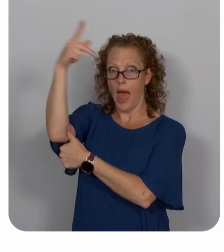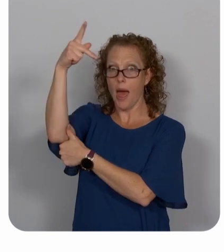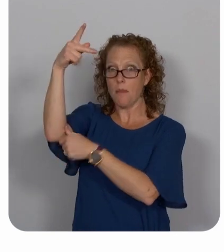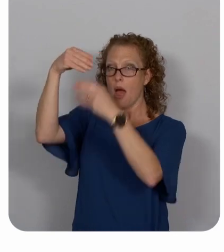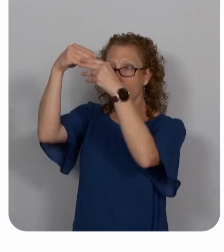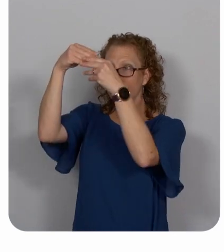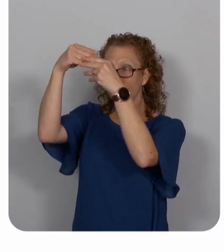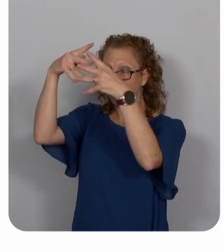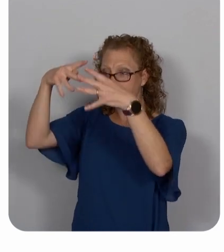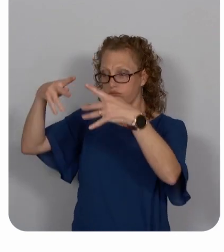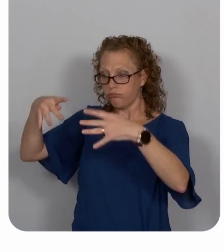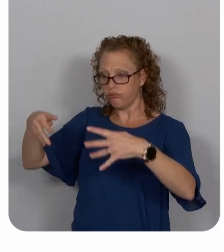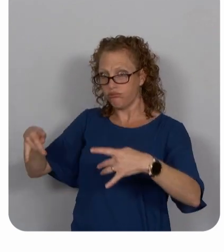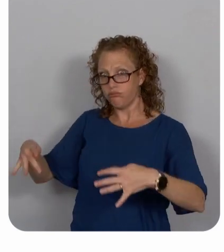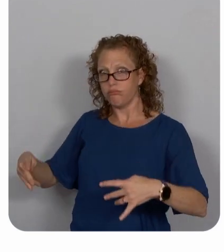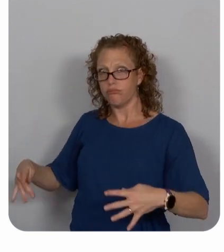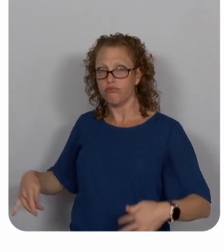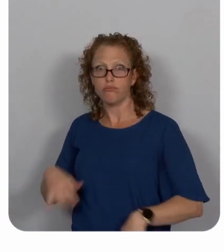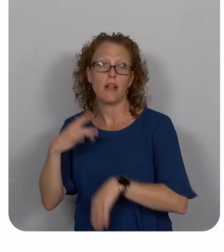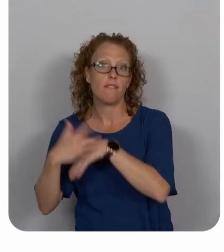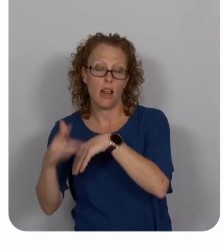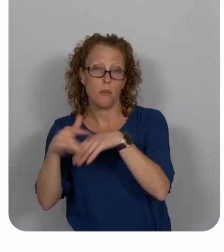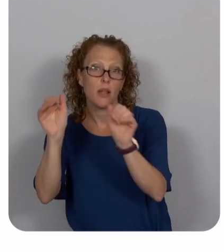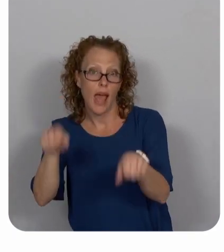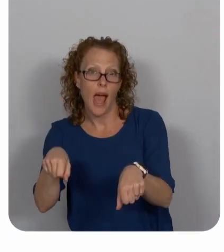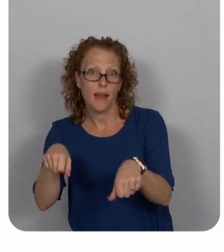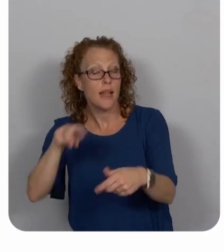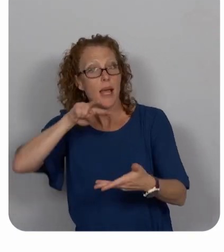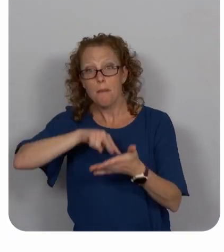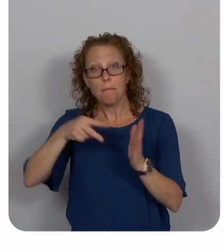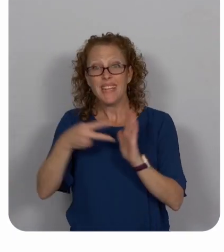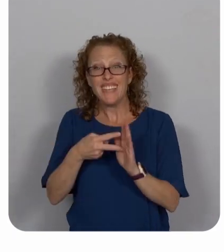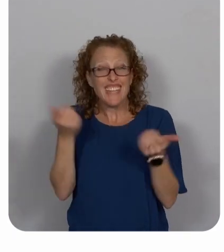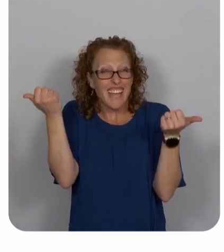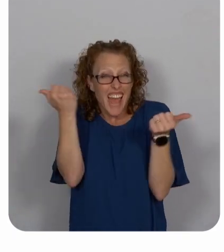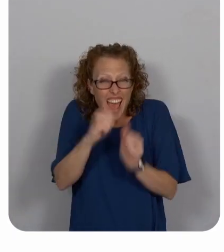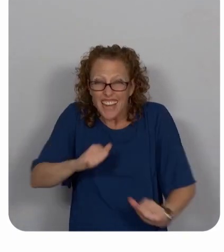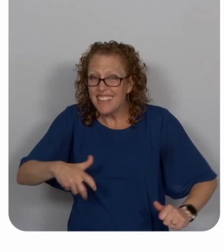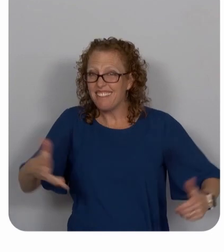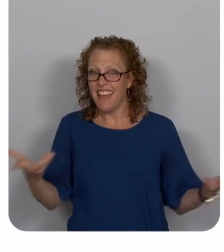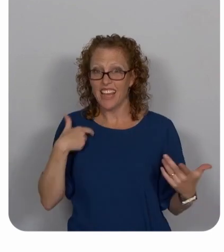For our customers, it will be a simplified one-stop shop for everything Jio.